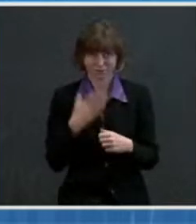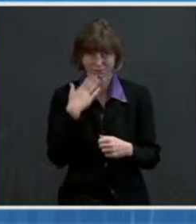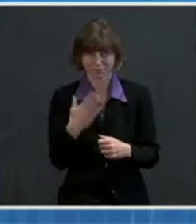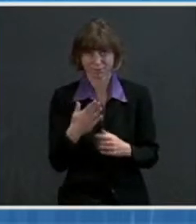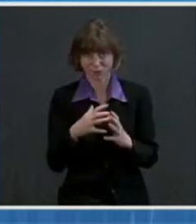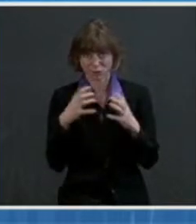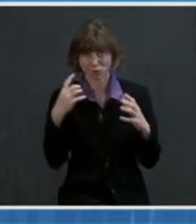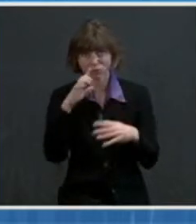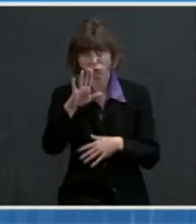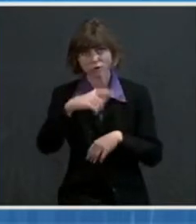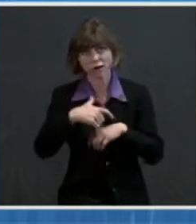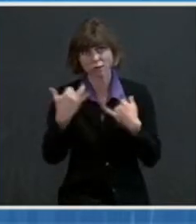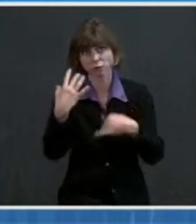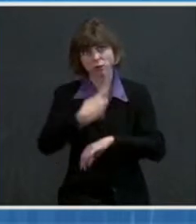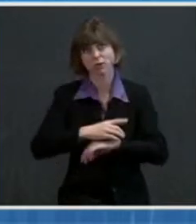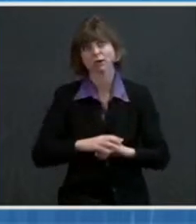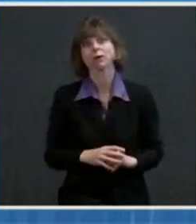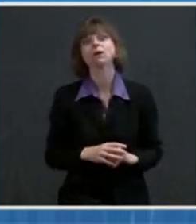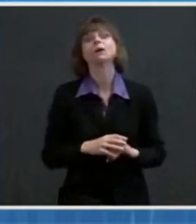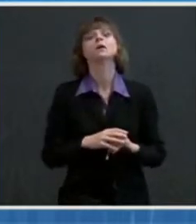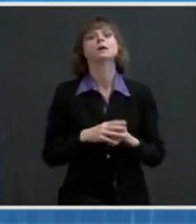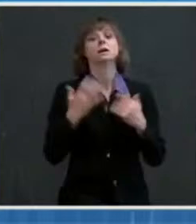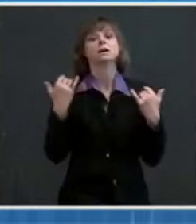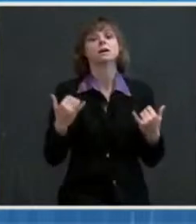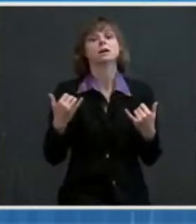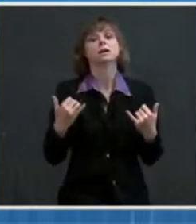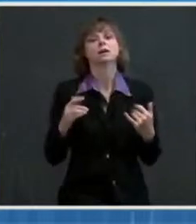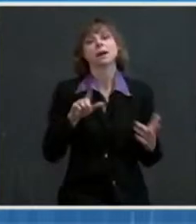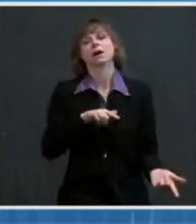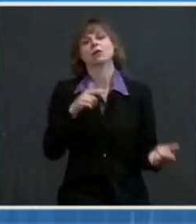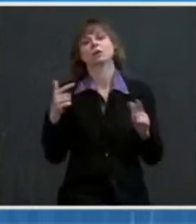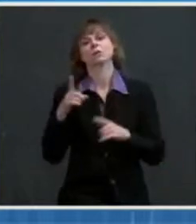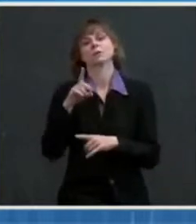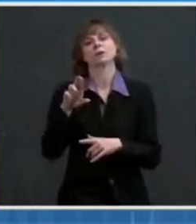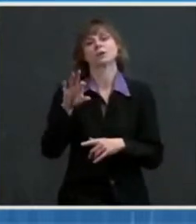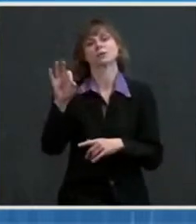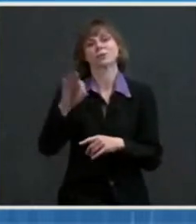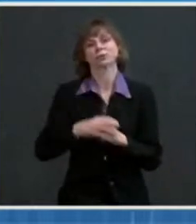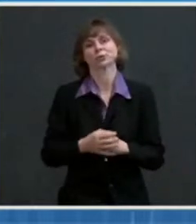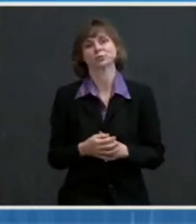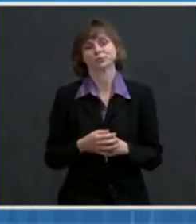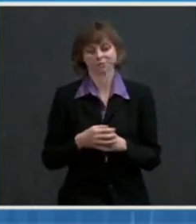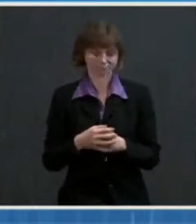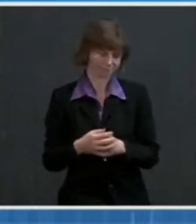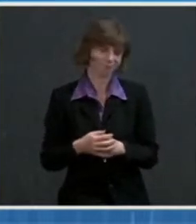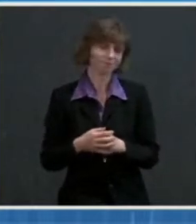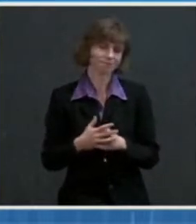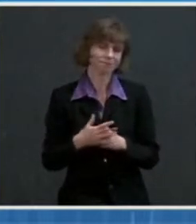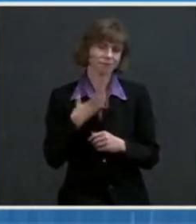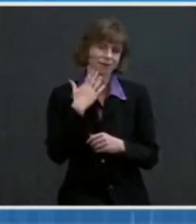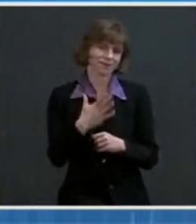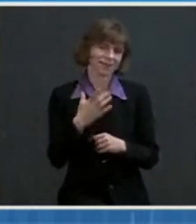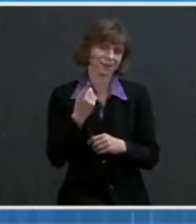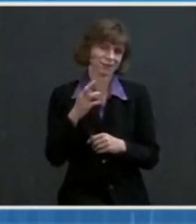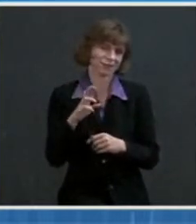PUBLIC HEALTH ACTIONS WE KNOW WORK TO HELP STOP THE SPREAD OF THE VIRUS. THANK YOU SO MUCH FOR YOUR TIME